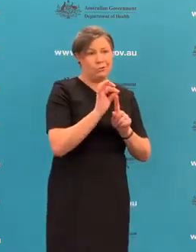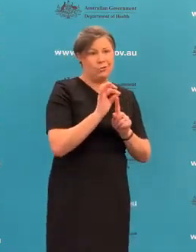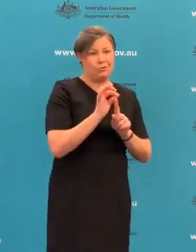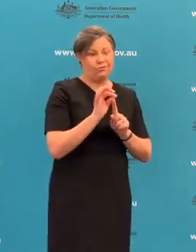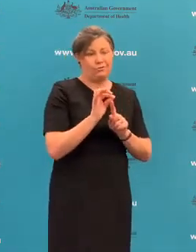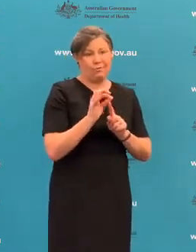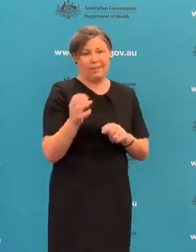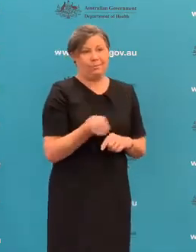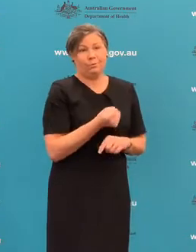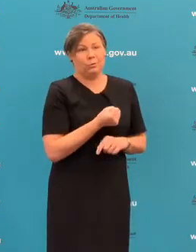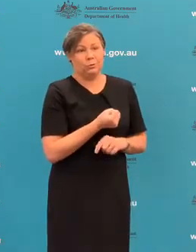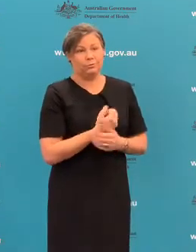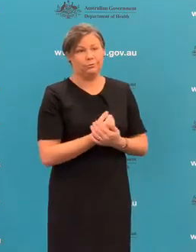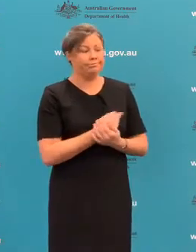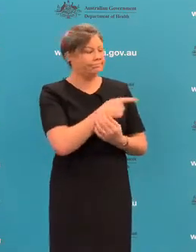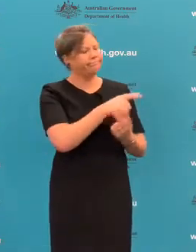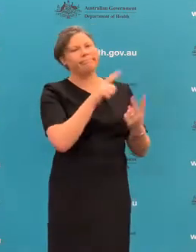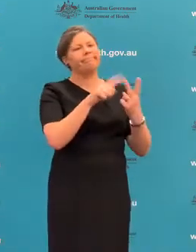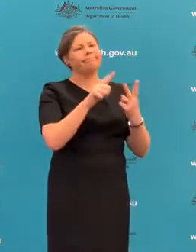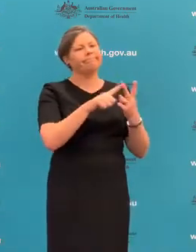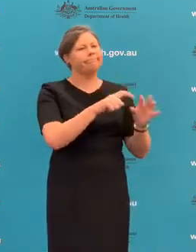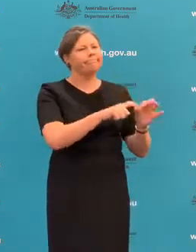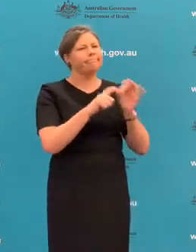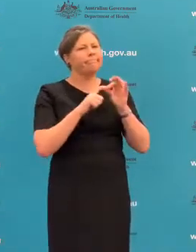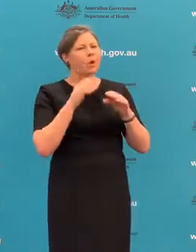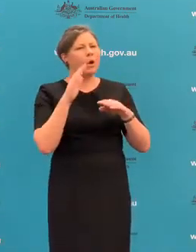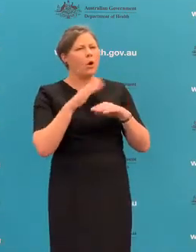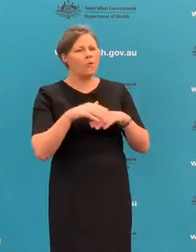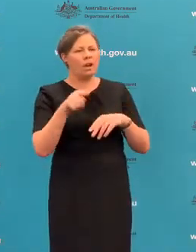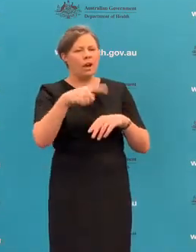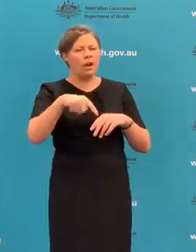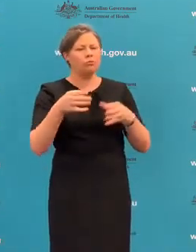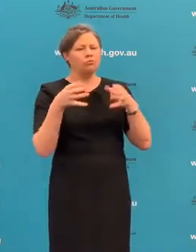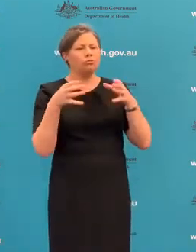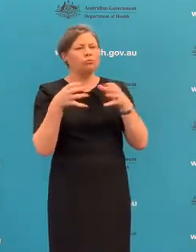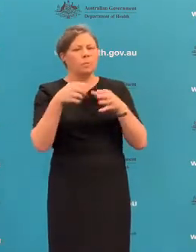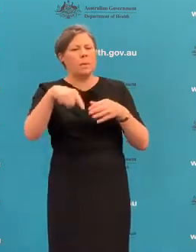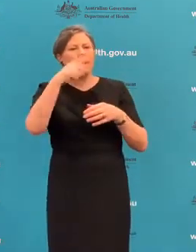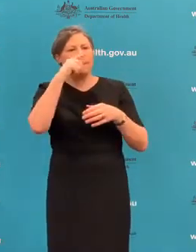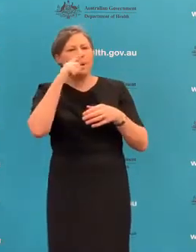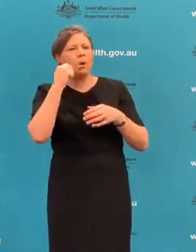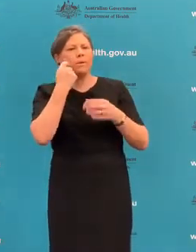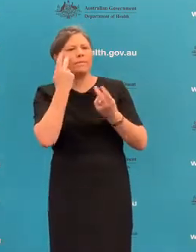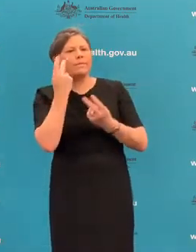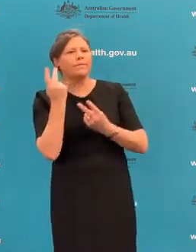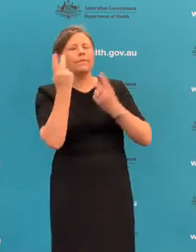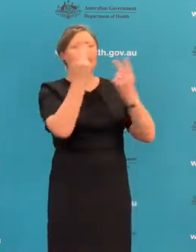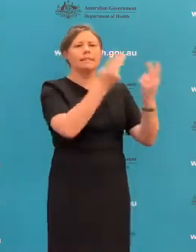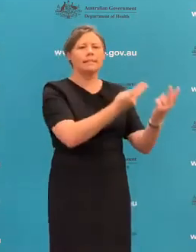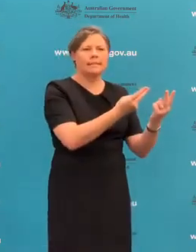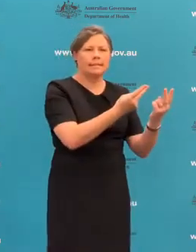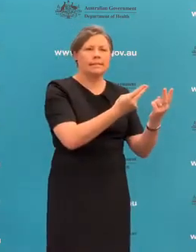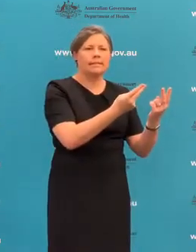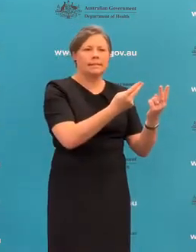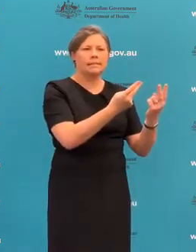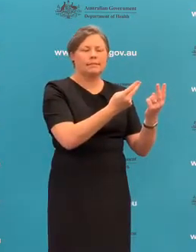pandemic. The second question was about a group that will be visiting the Pilbara in remote areas